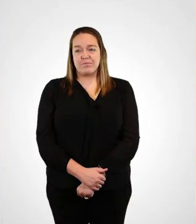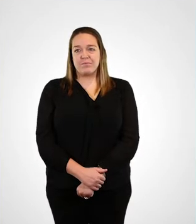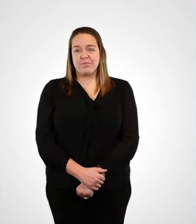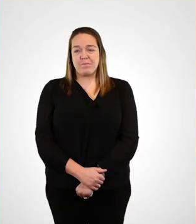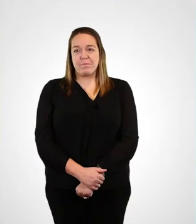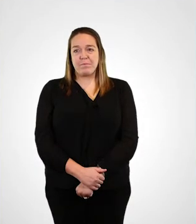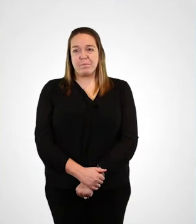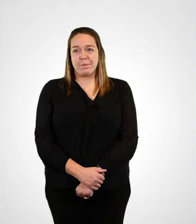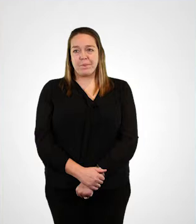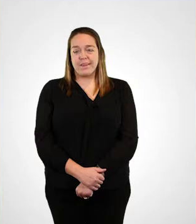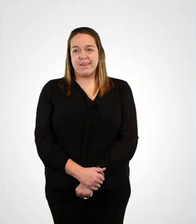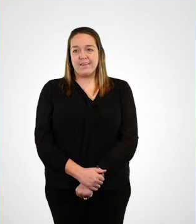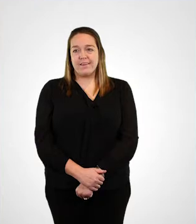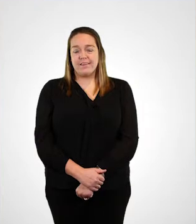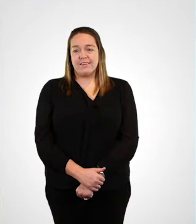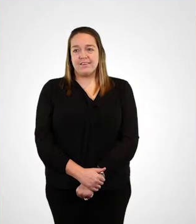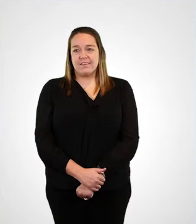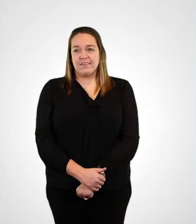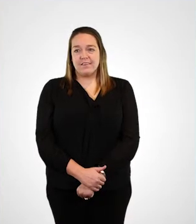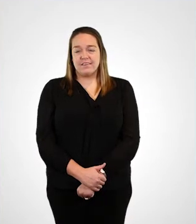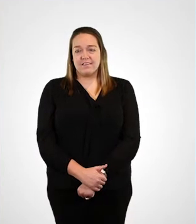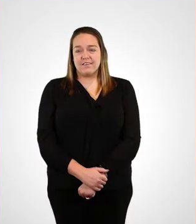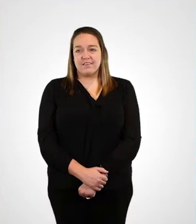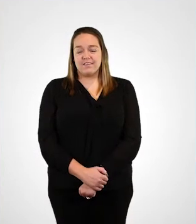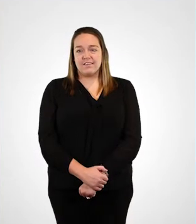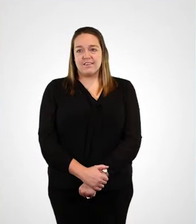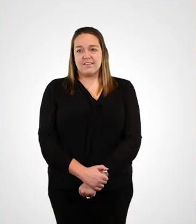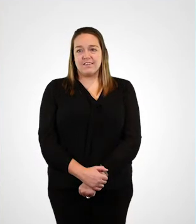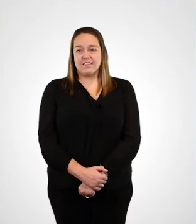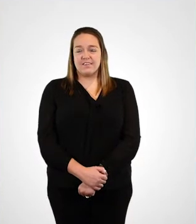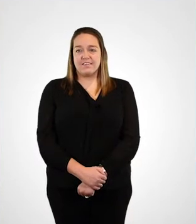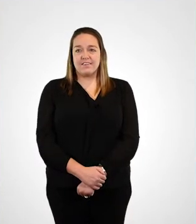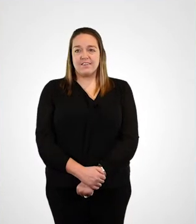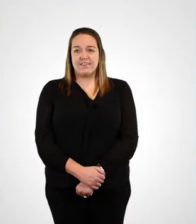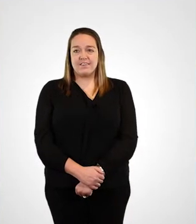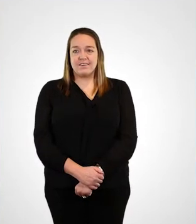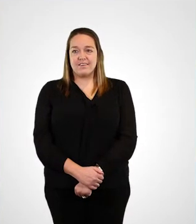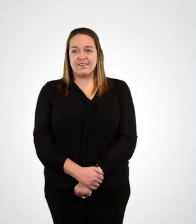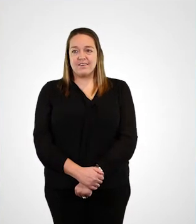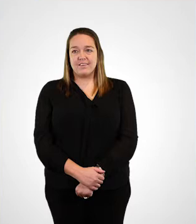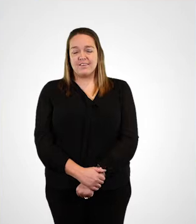Thank you. And a black shirt. Wait a minute, does that shirt have long sleeves, Erin?